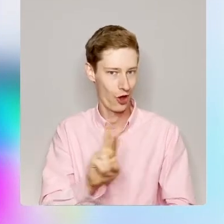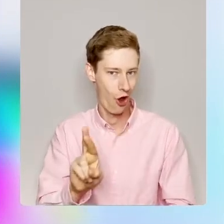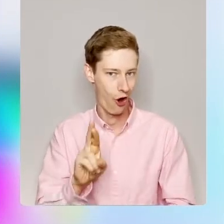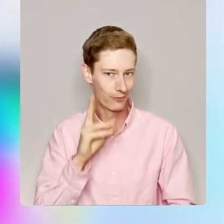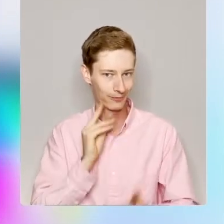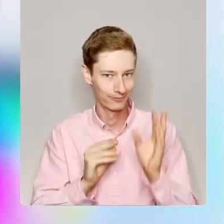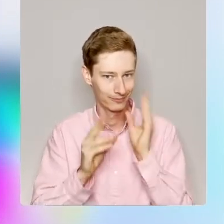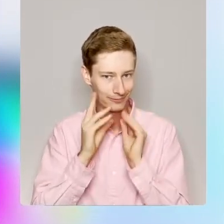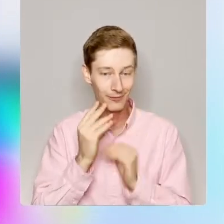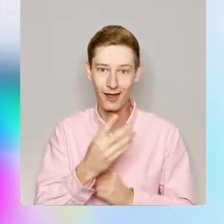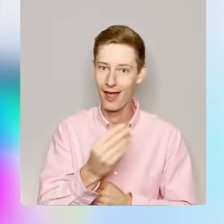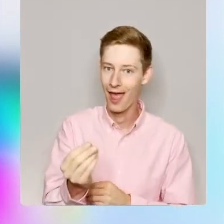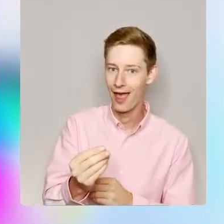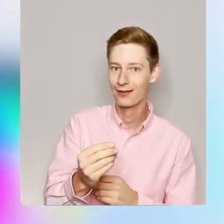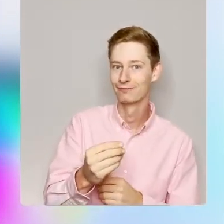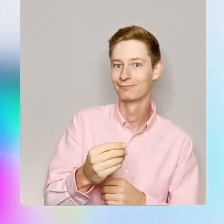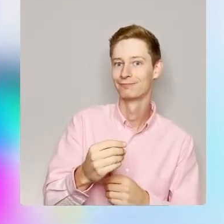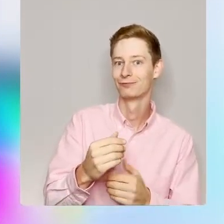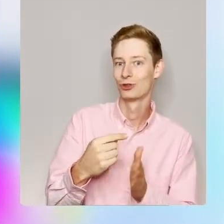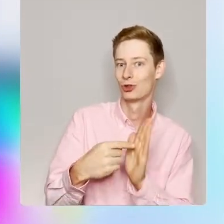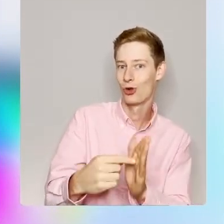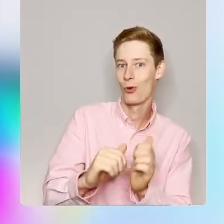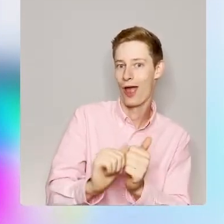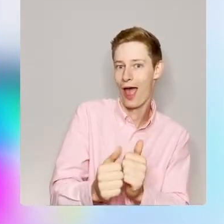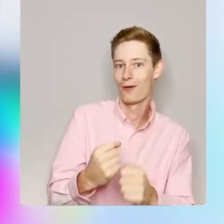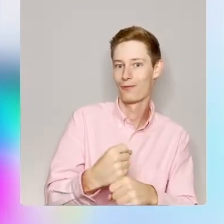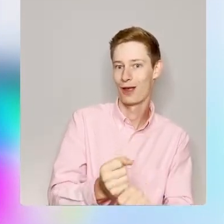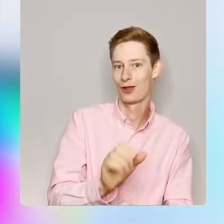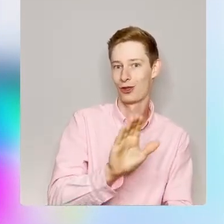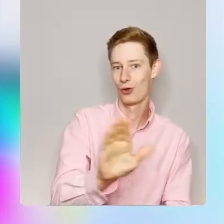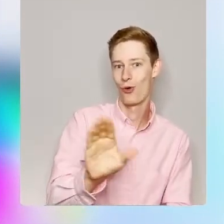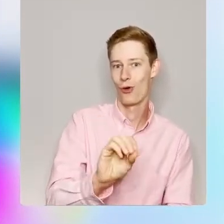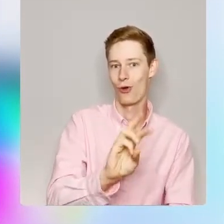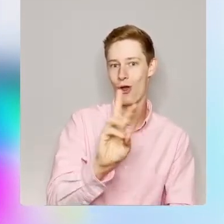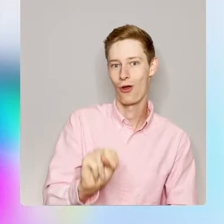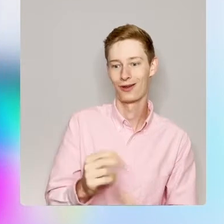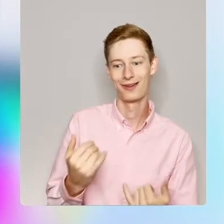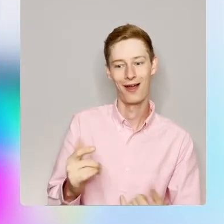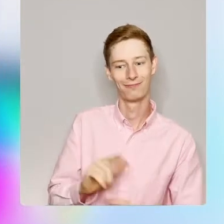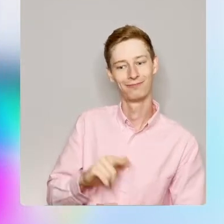as well as help you get started with building your own, let me introduce Henry Halvorson.